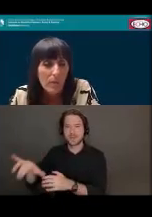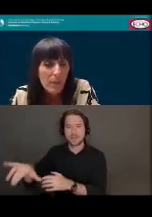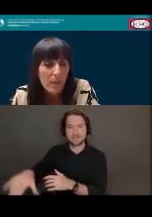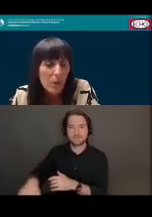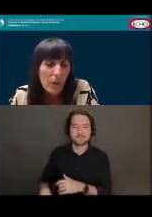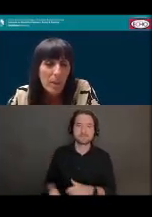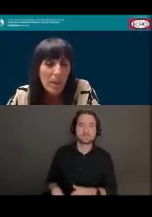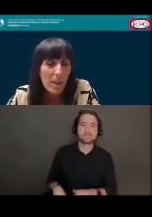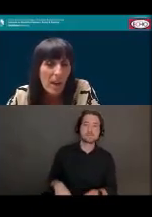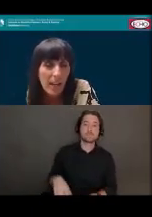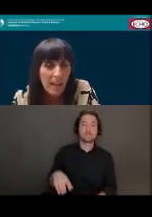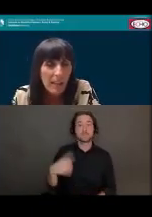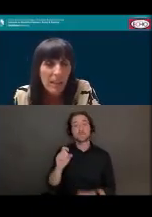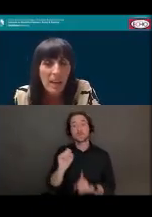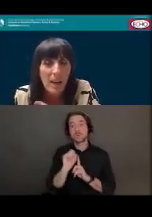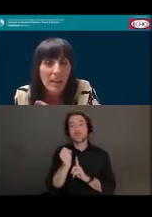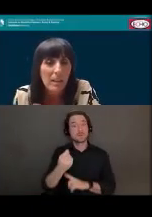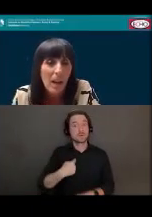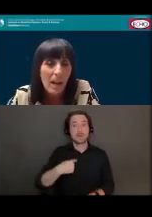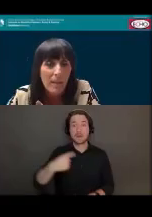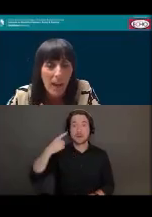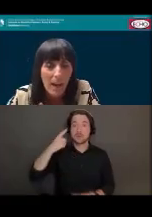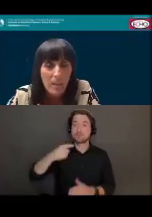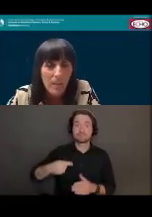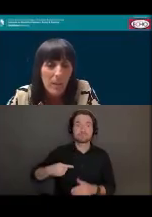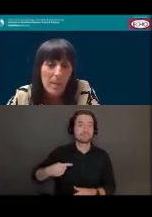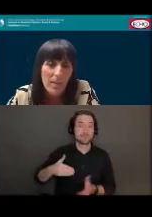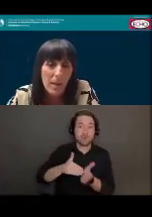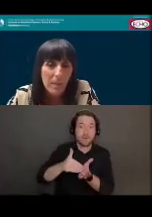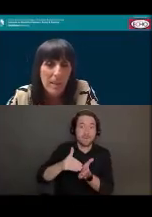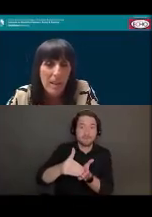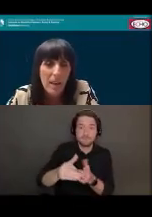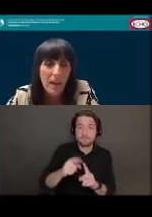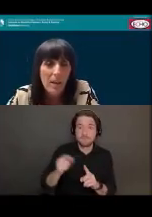situation that I hear a lot of times from the families that I